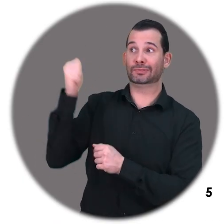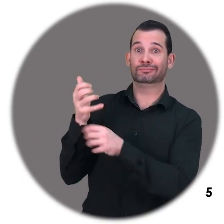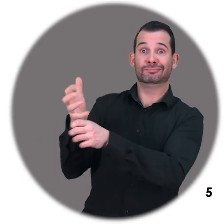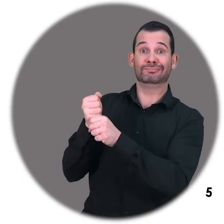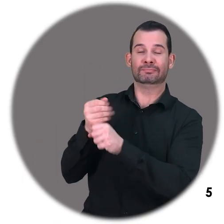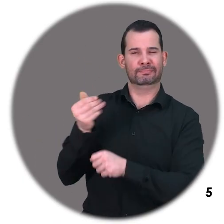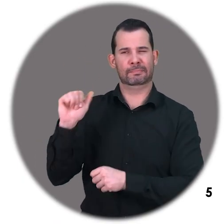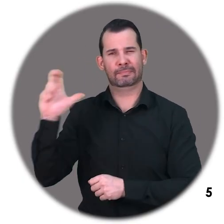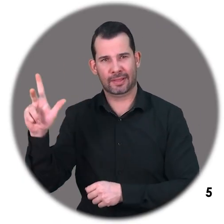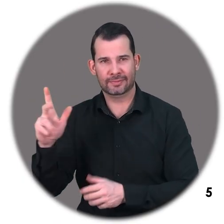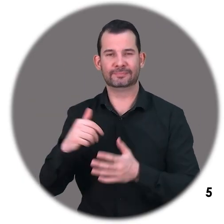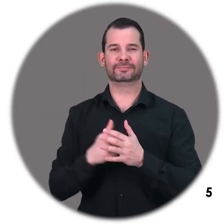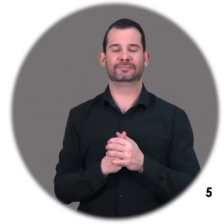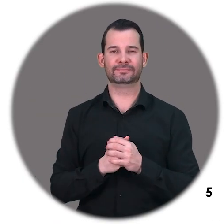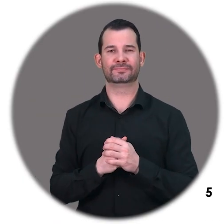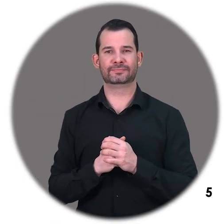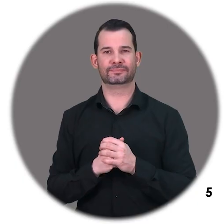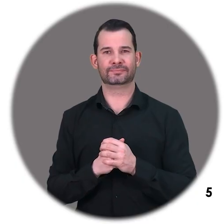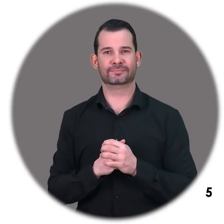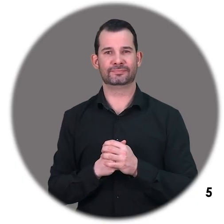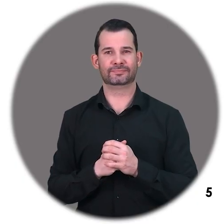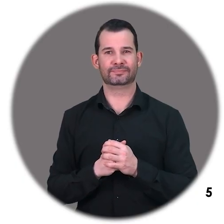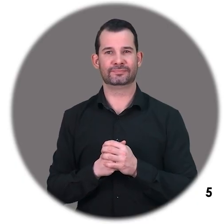or your entire OAS pension.